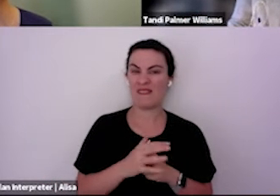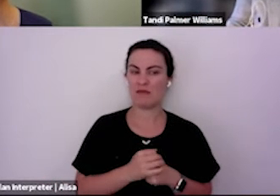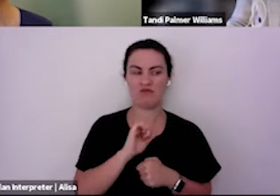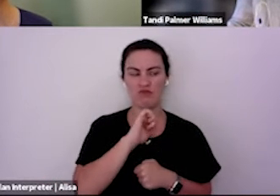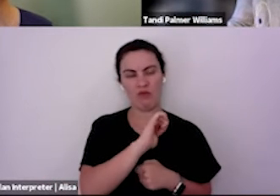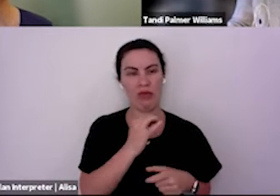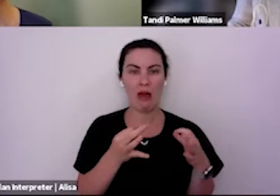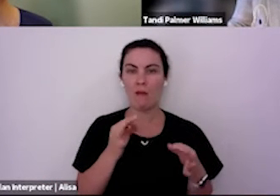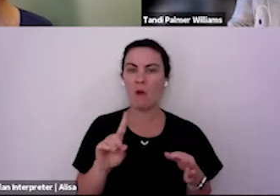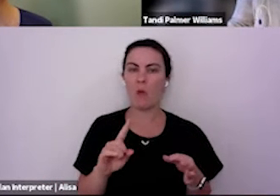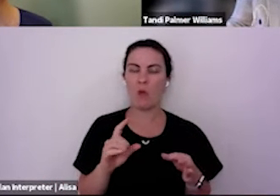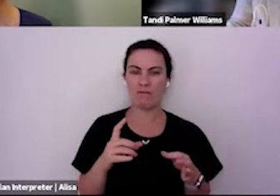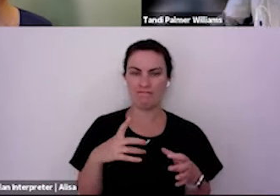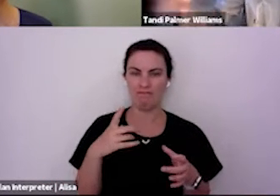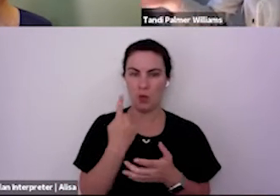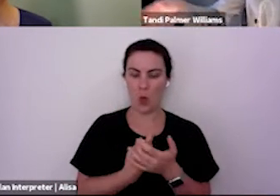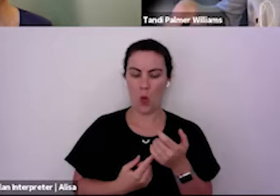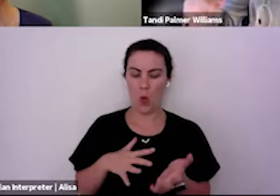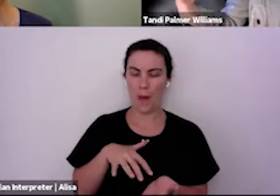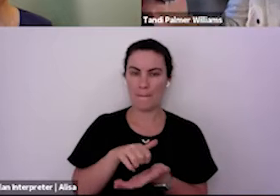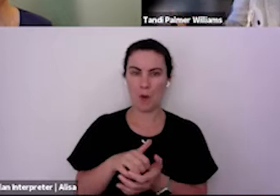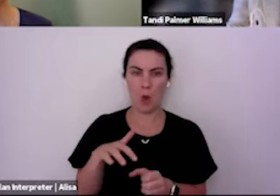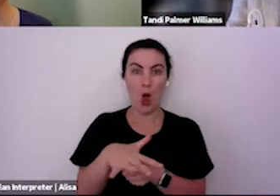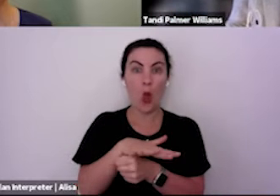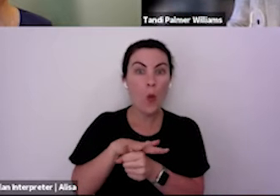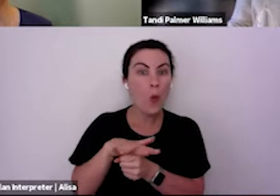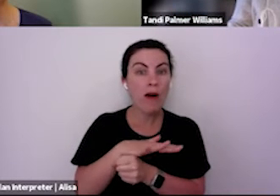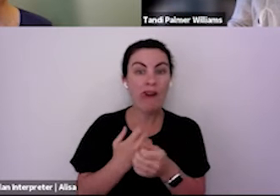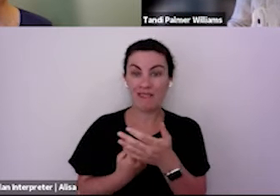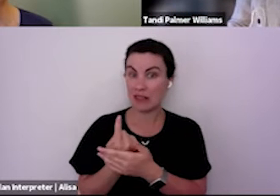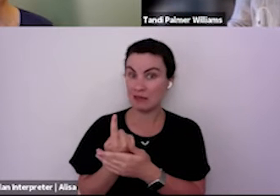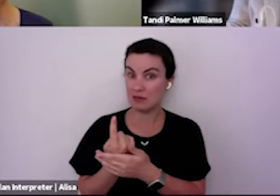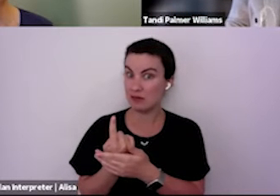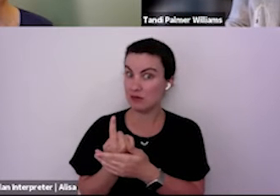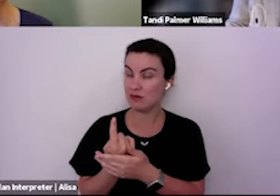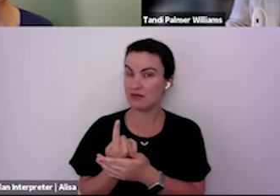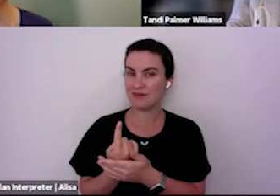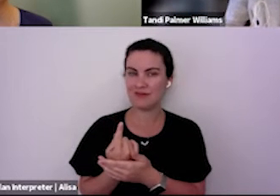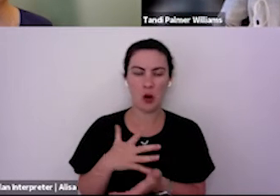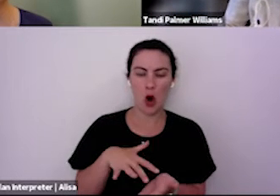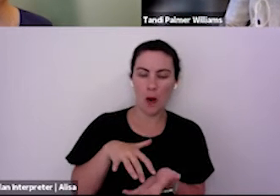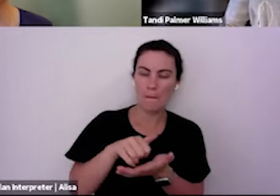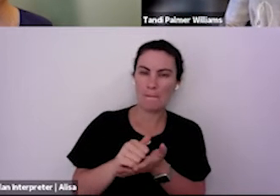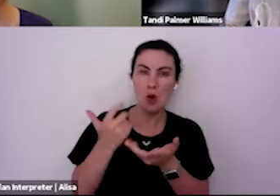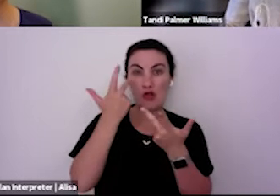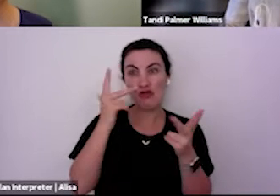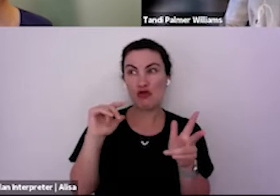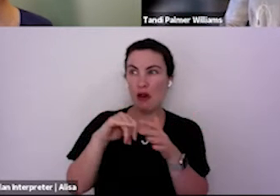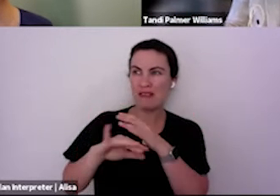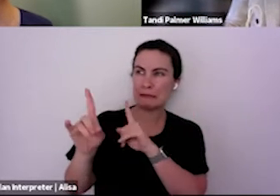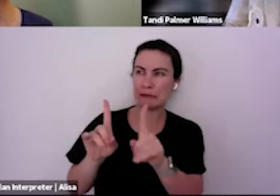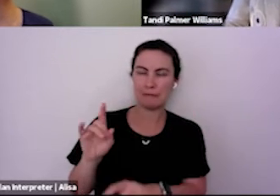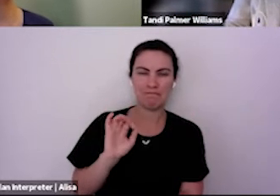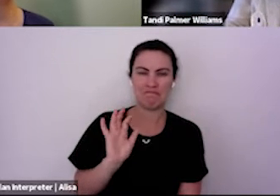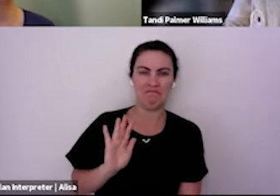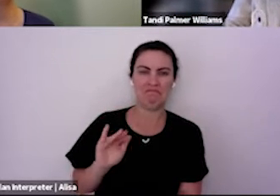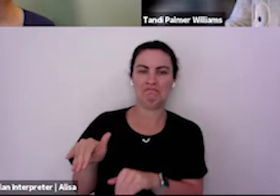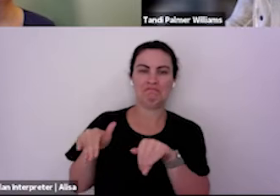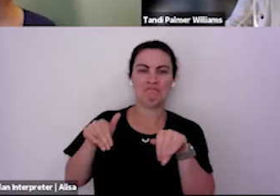So, they are being more cautious about that big show in the city or obviously delaying